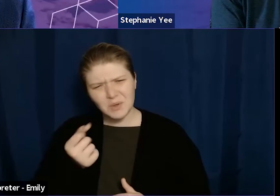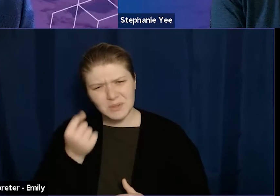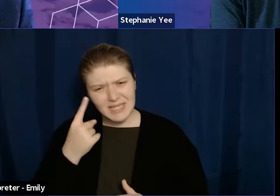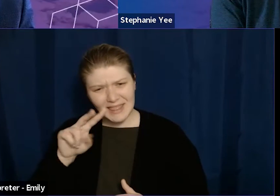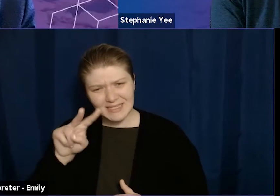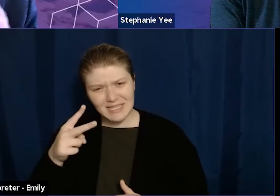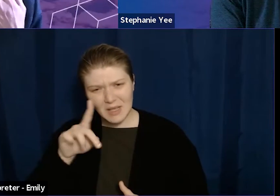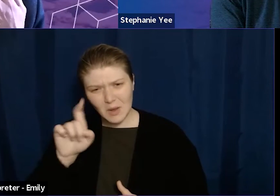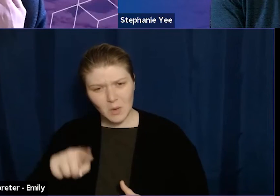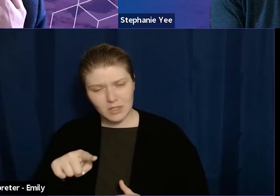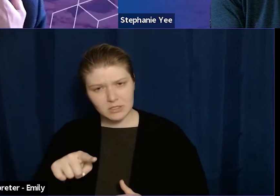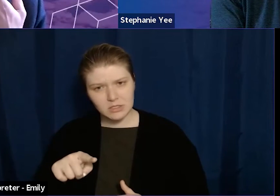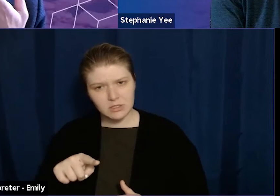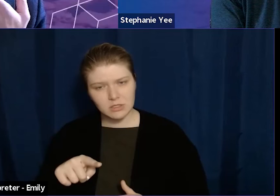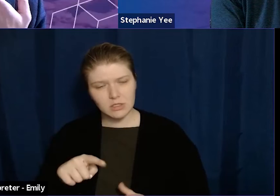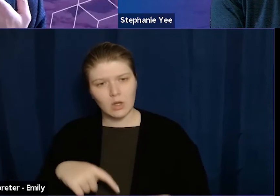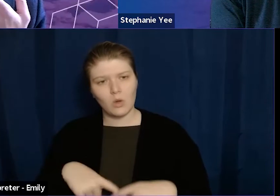Otherwise, hold off on submitting to AOR until submission.